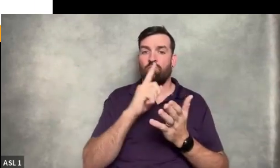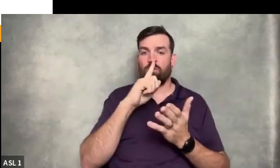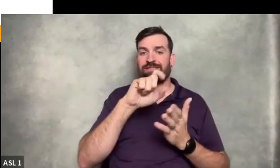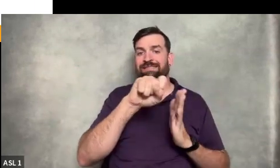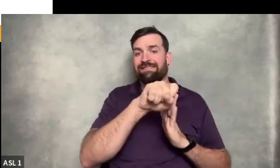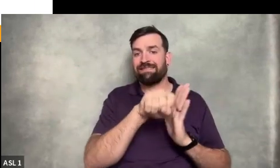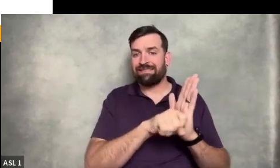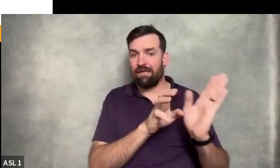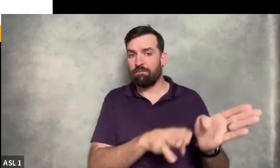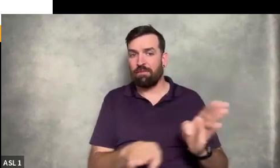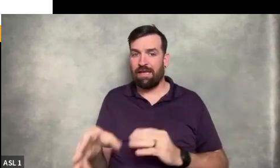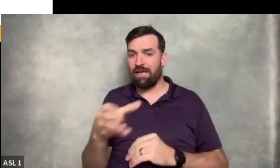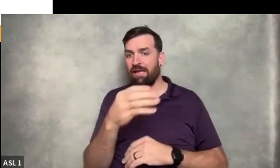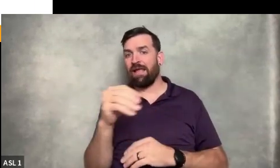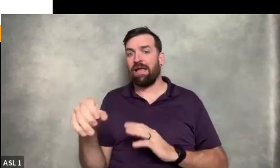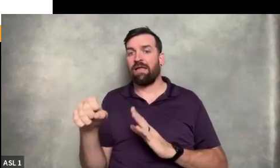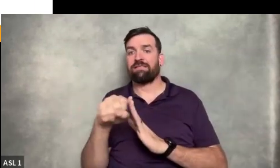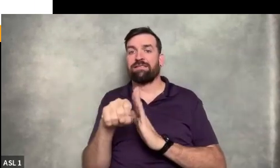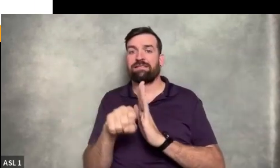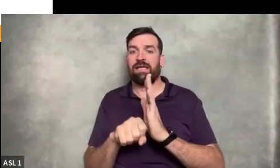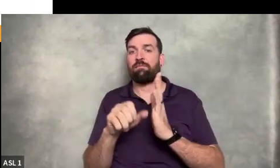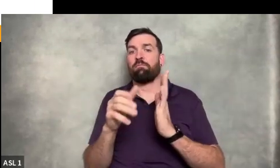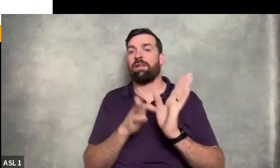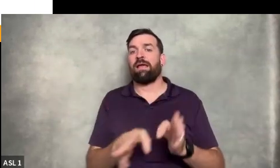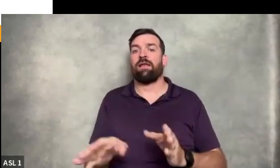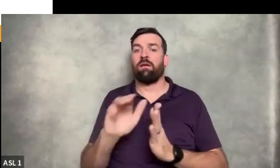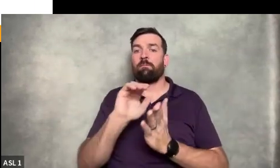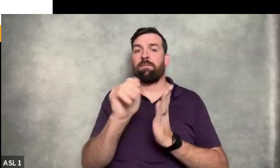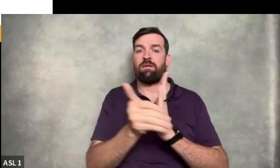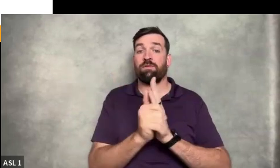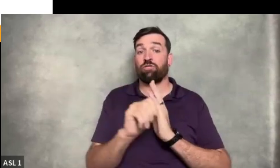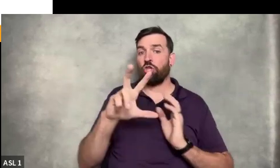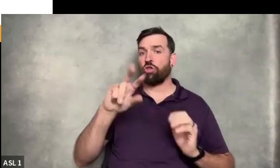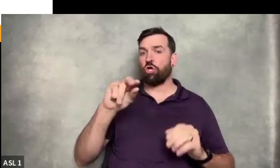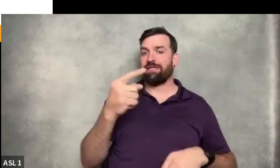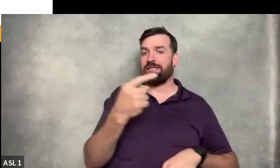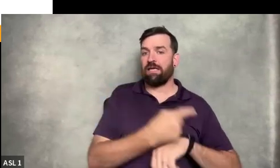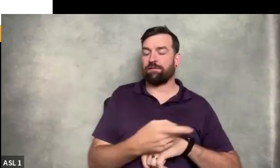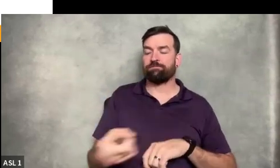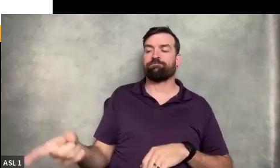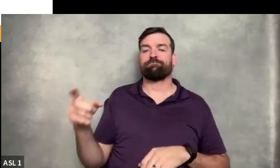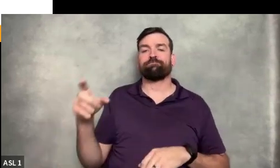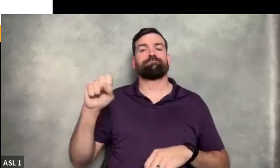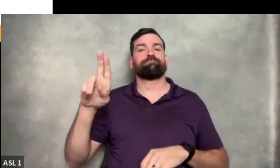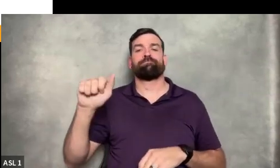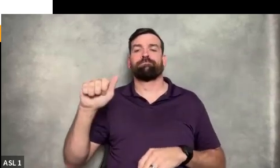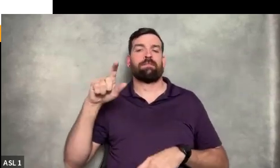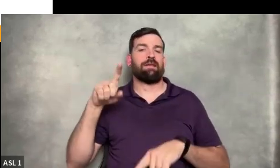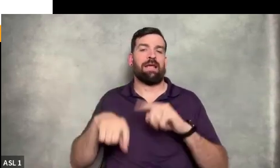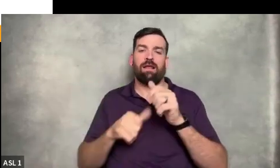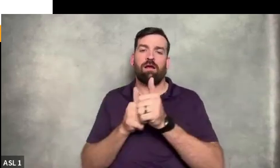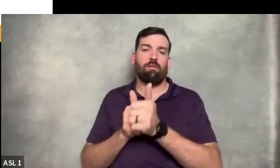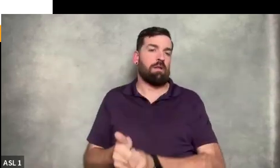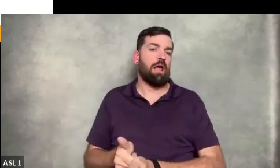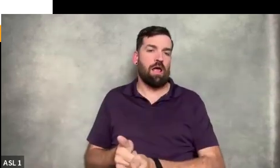of 30 calendar days. The SUA is noting that it is not able to comply with this requirement because